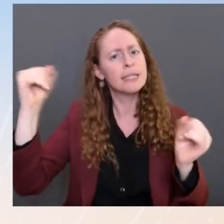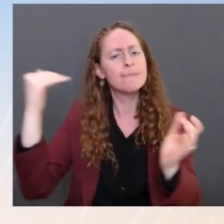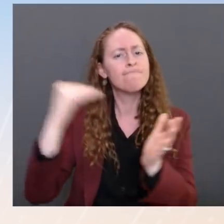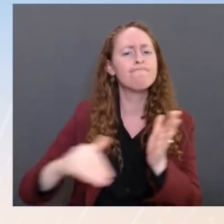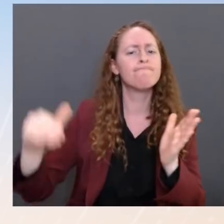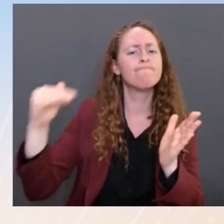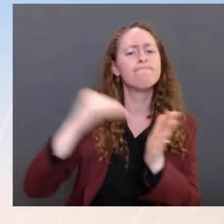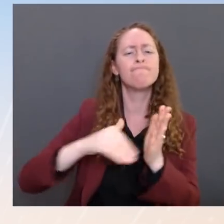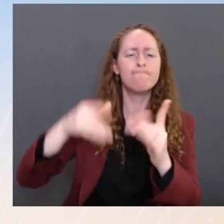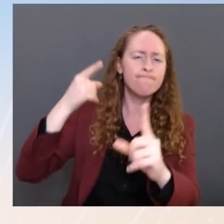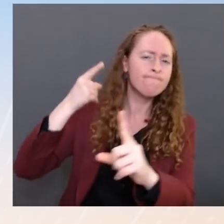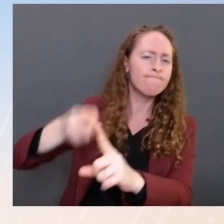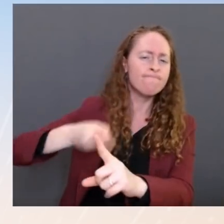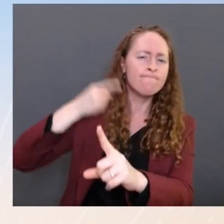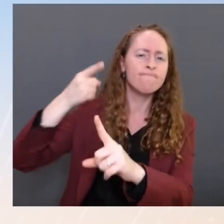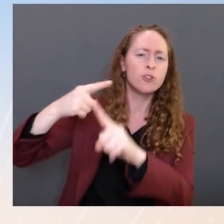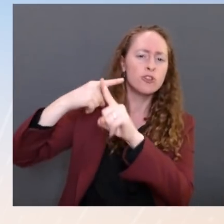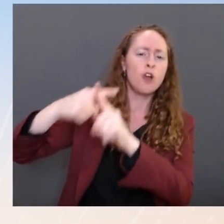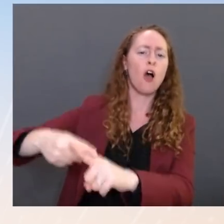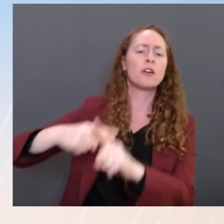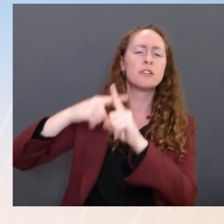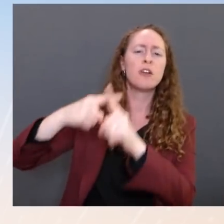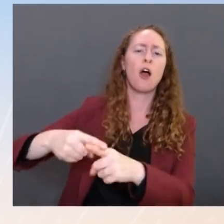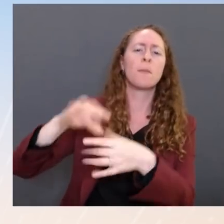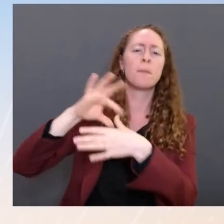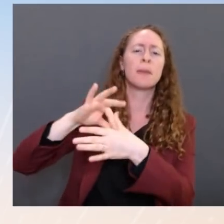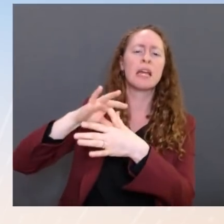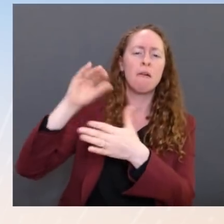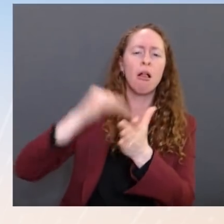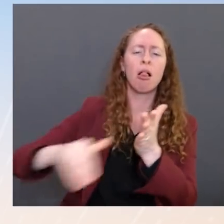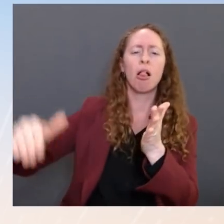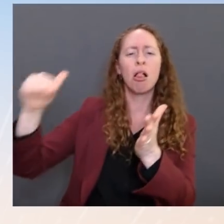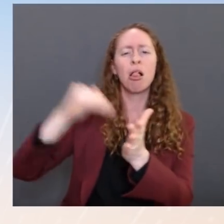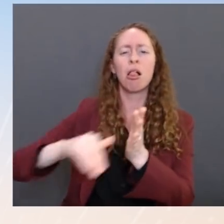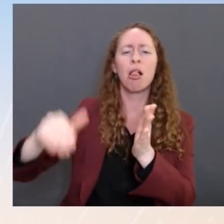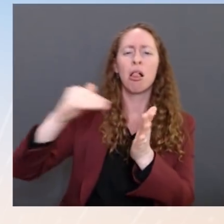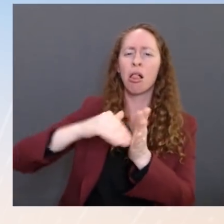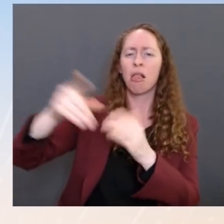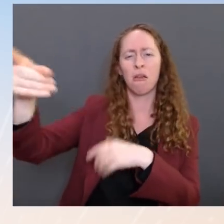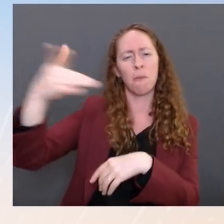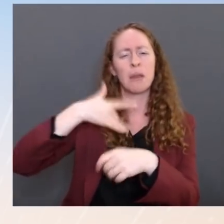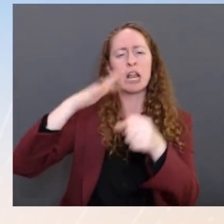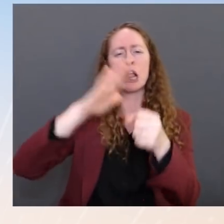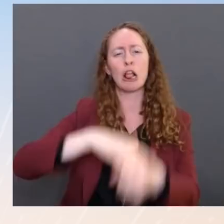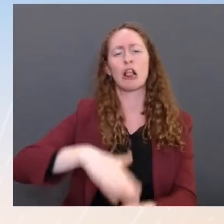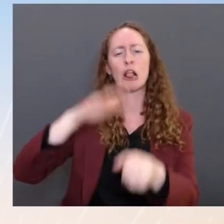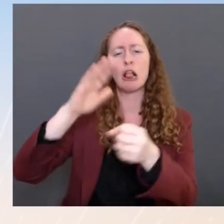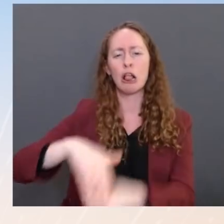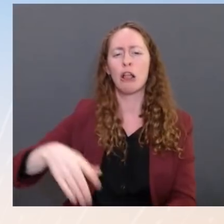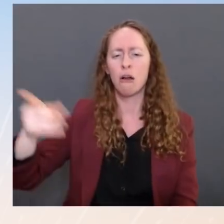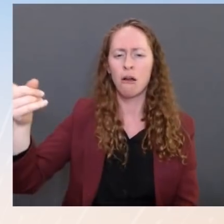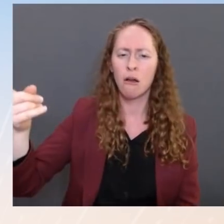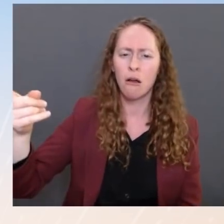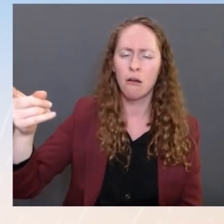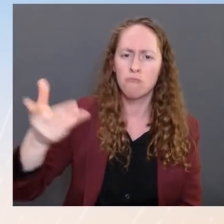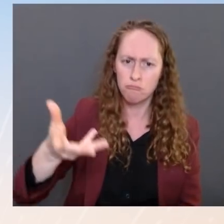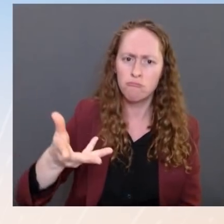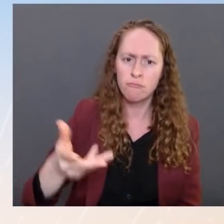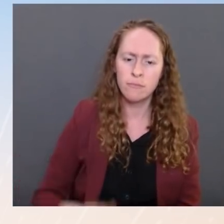I have not been made aware of that being a concern here, but I'm happy to raise it and see if there's more to tell you. The Press: And then I wanted to ask -- shift gears only slightly -- >> Ms. Psaki: Sure. The Press: -- to crack pipes.